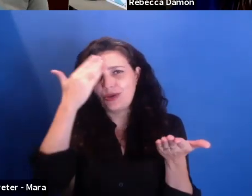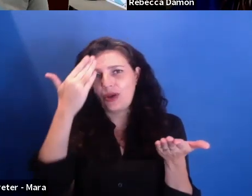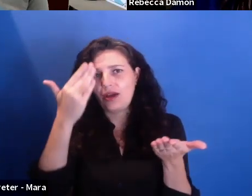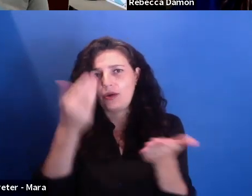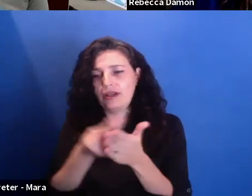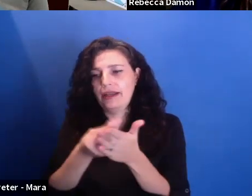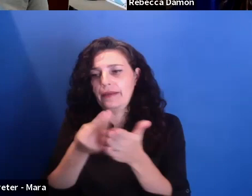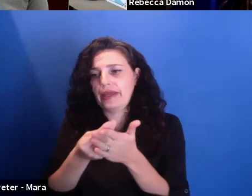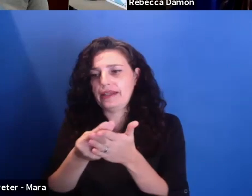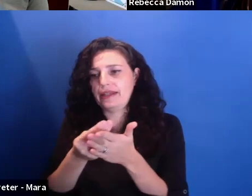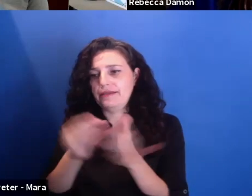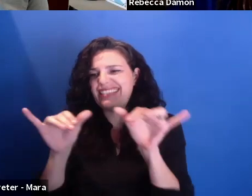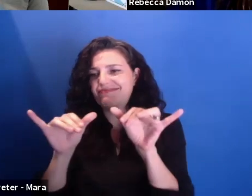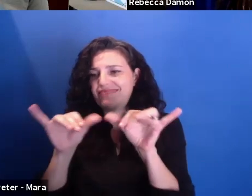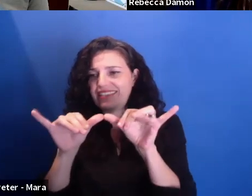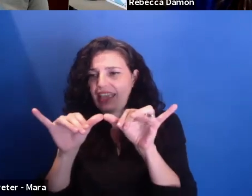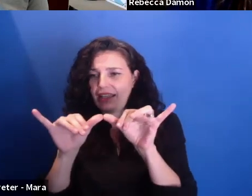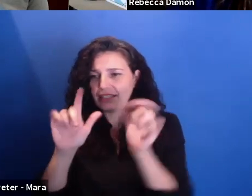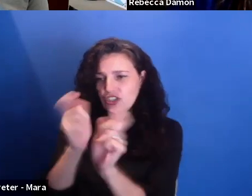There may be adjustments in how performers are compensated